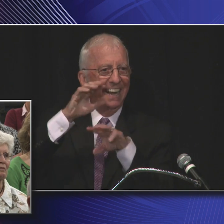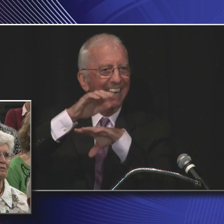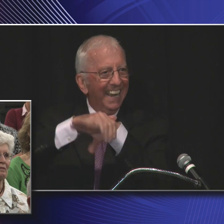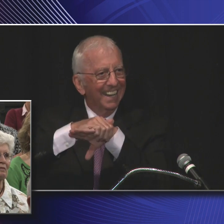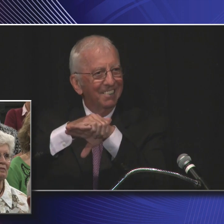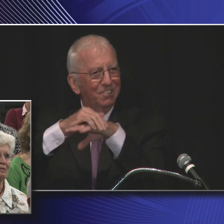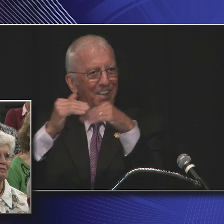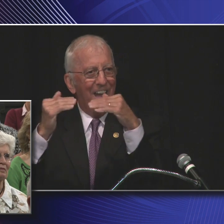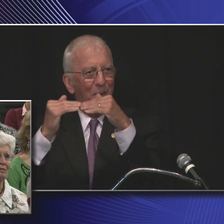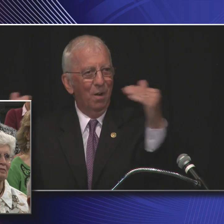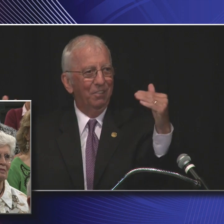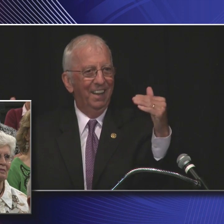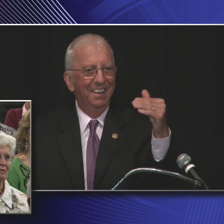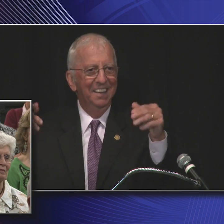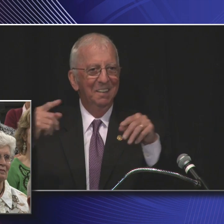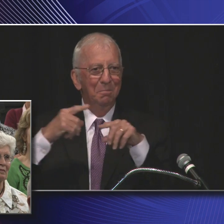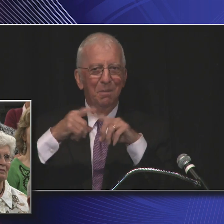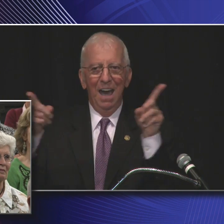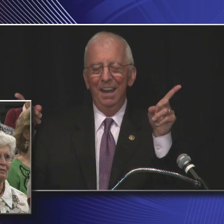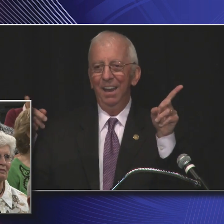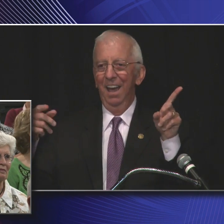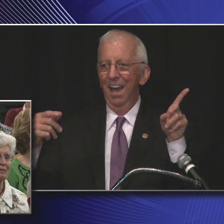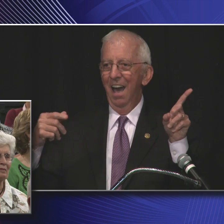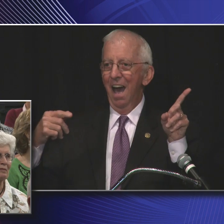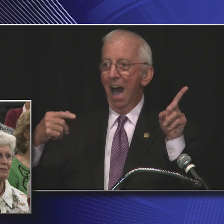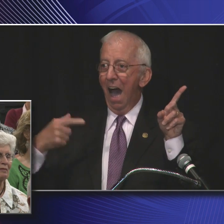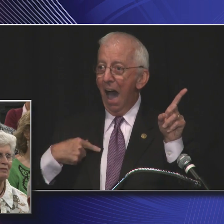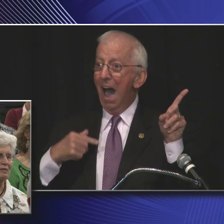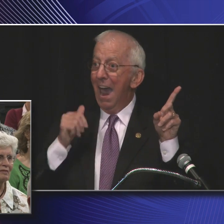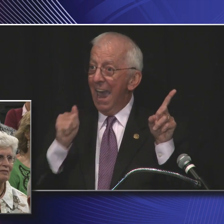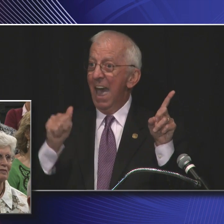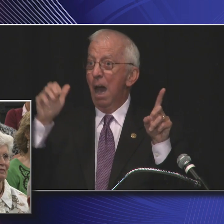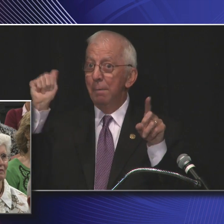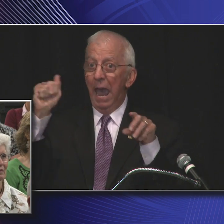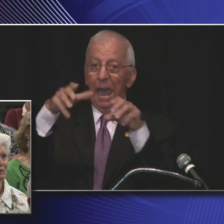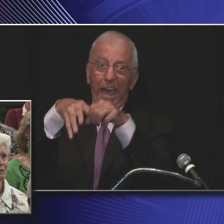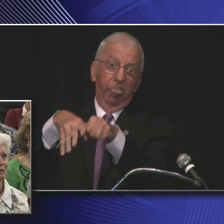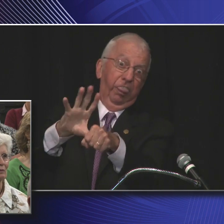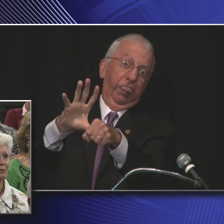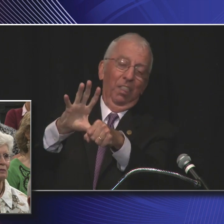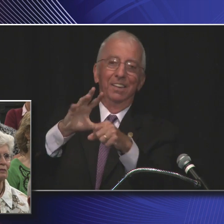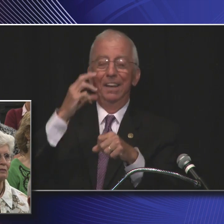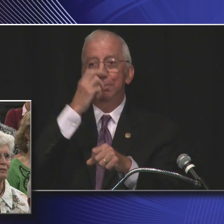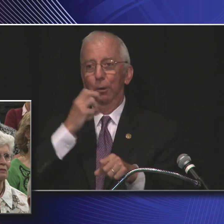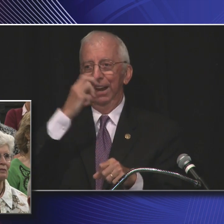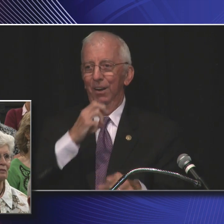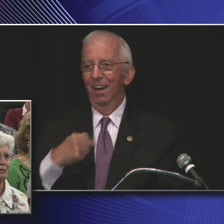an English equivalent. But I am a fllffpp lip-reader.